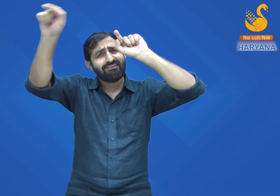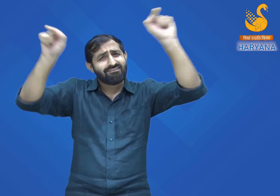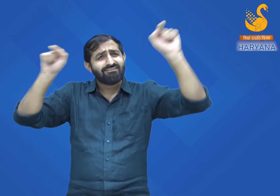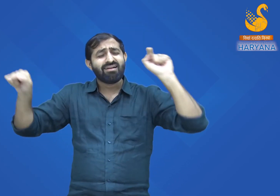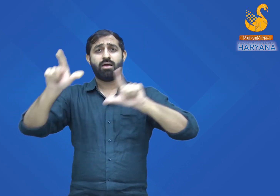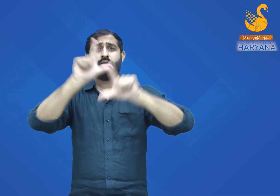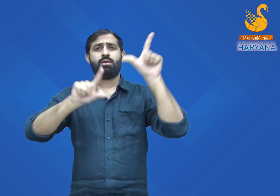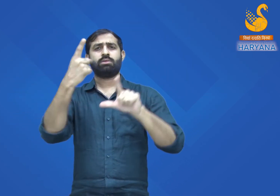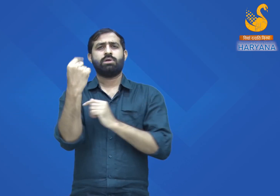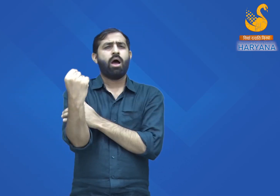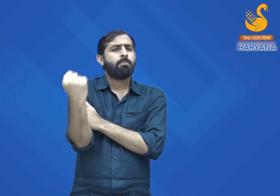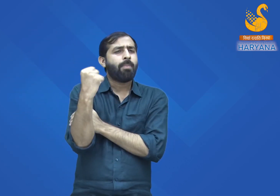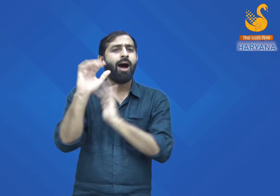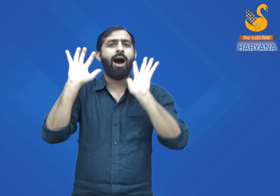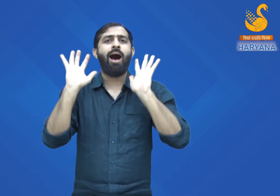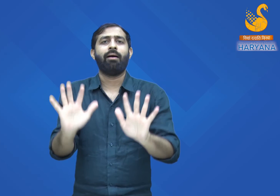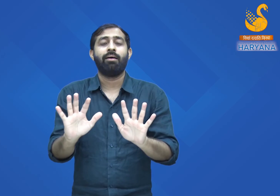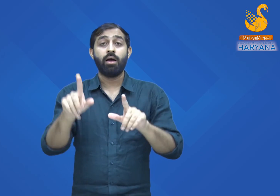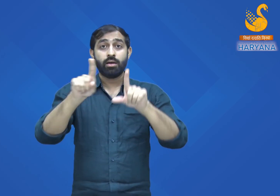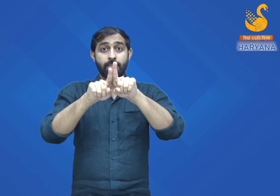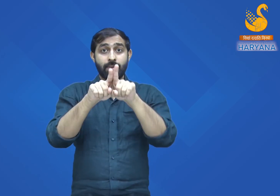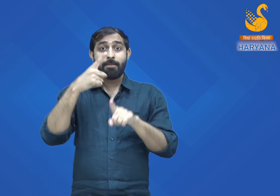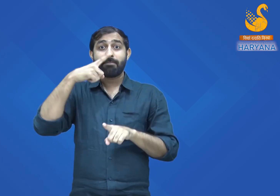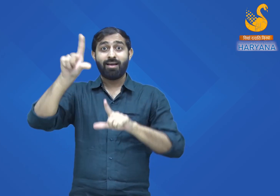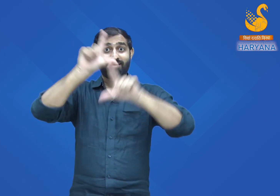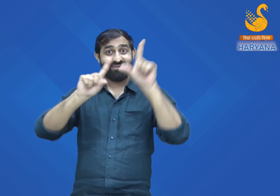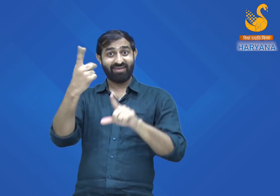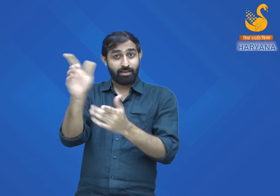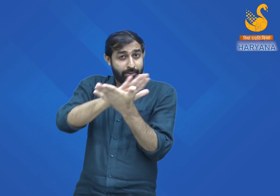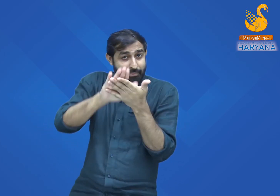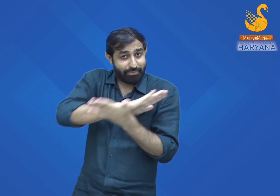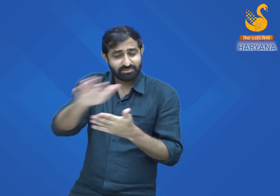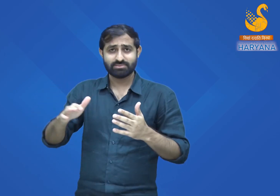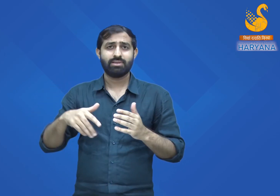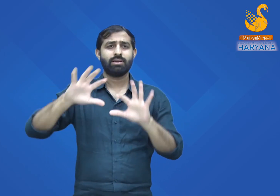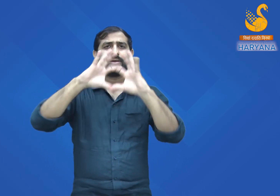and everyone has mother tongue across the world. We would not be able to express anything